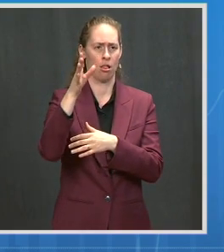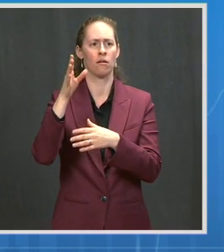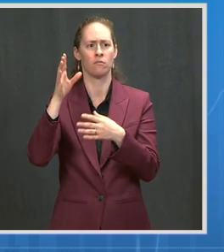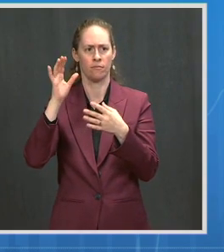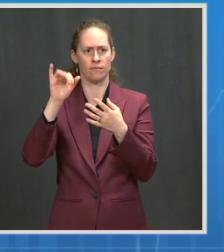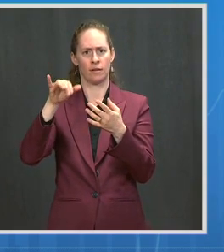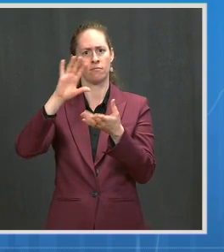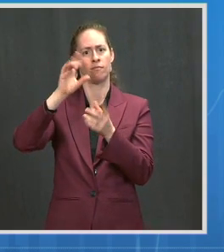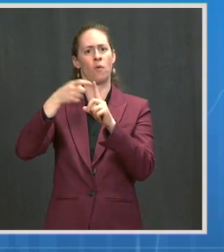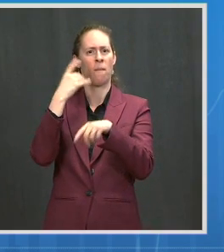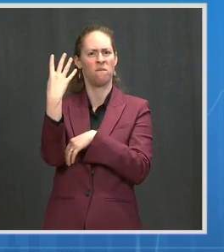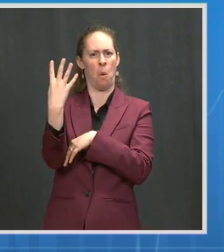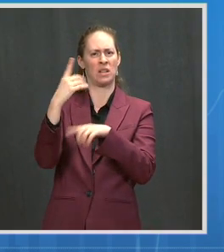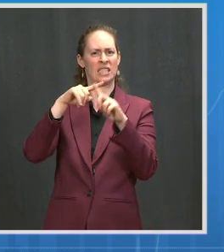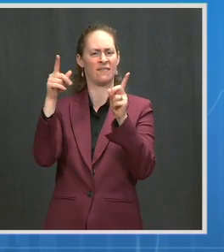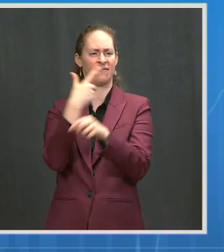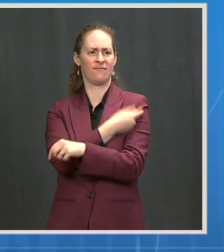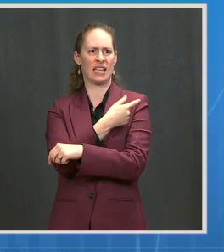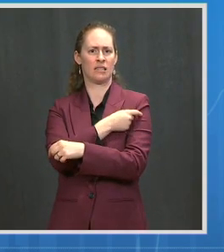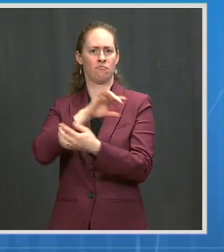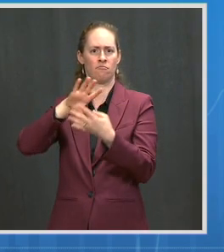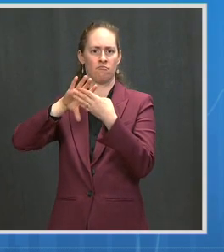between now and, I believe, it's over the course of July --